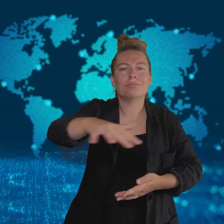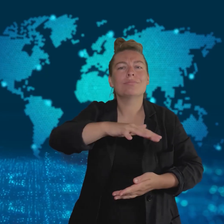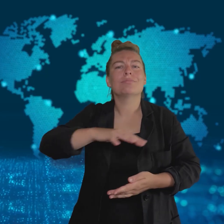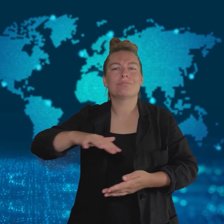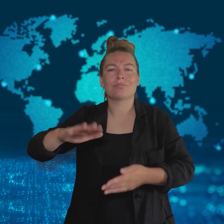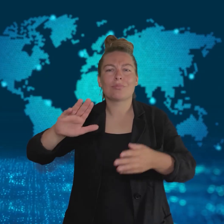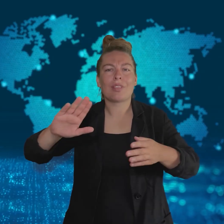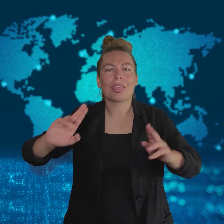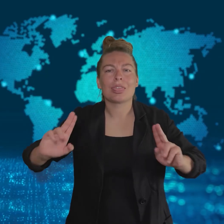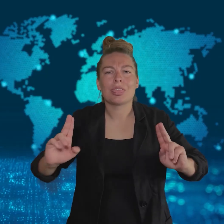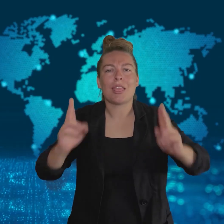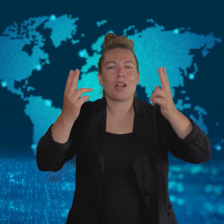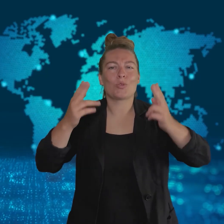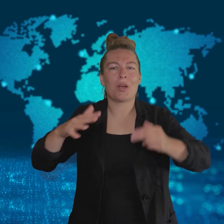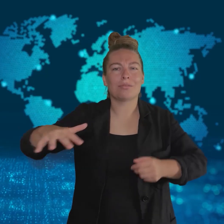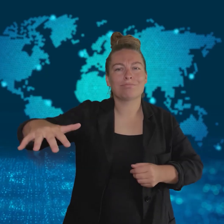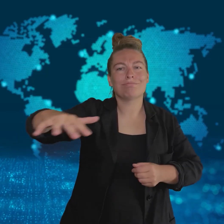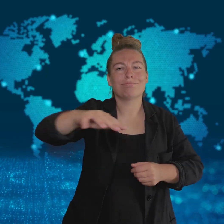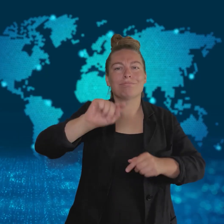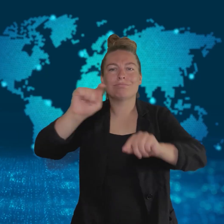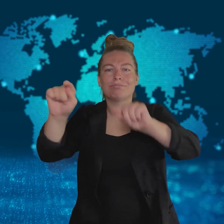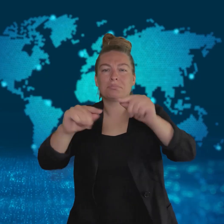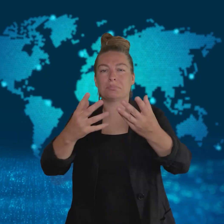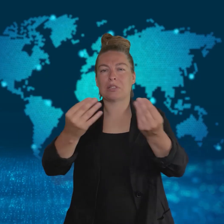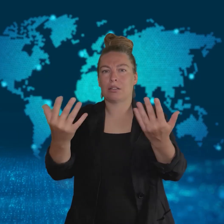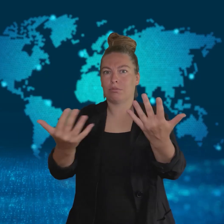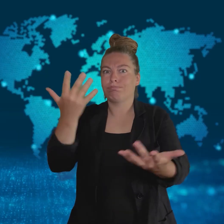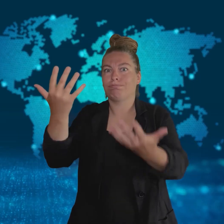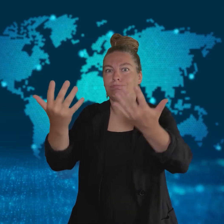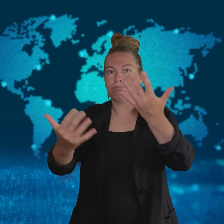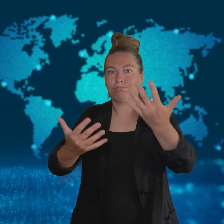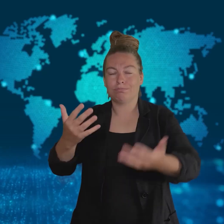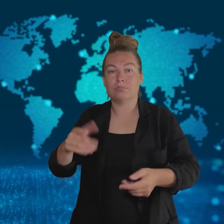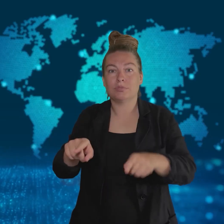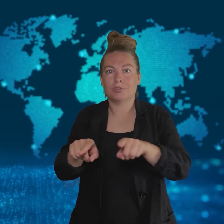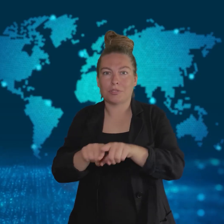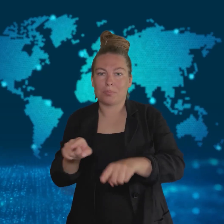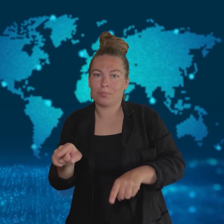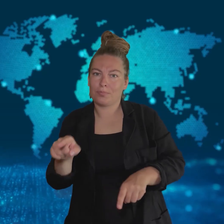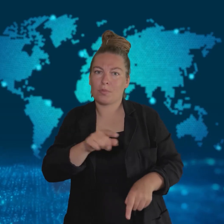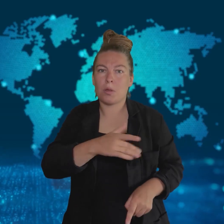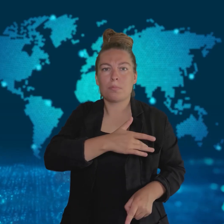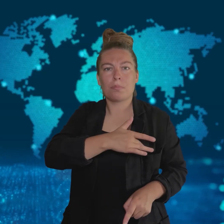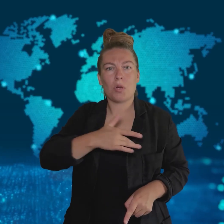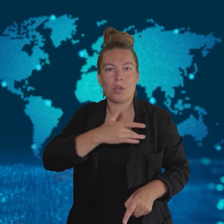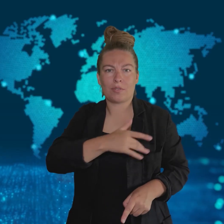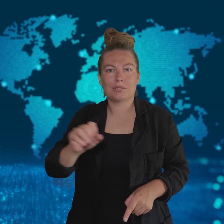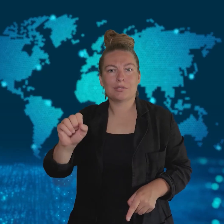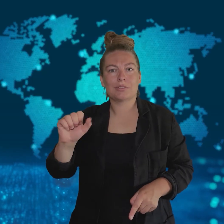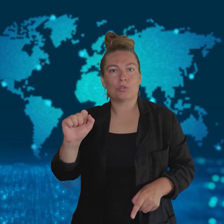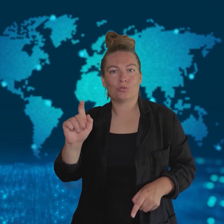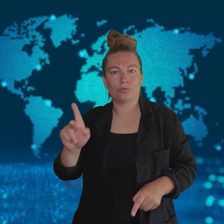Saskatchewan also declared a state of emergency.